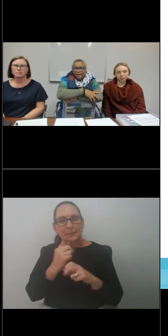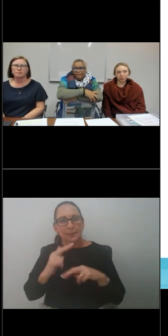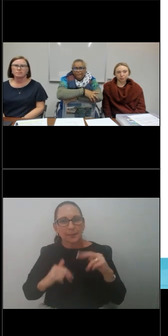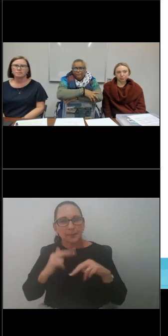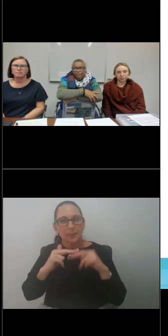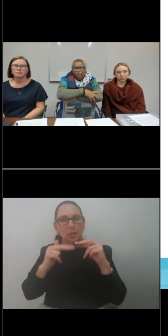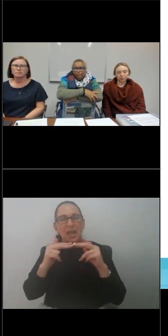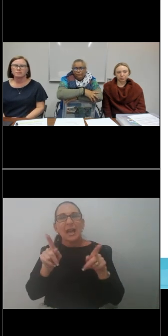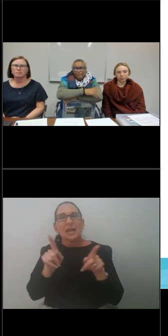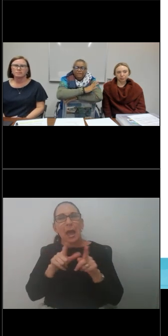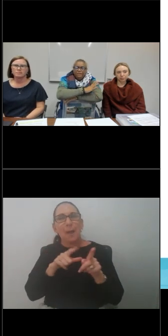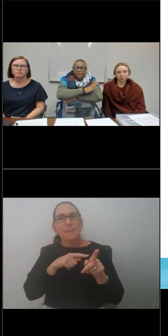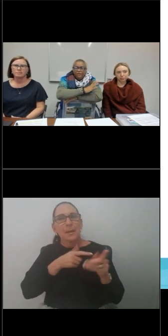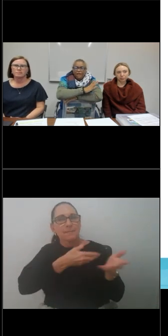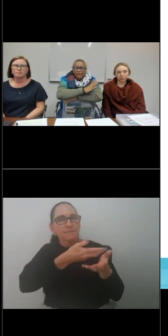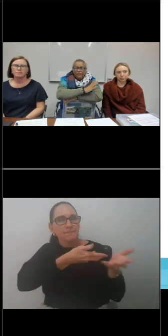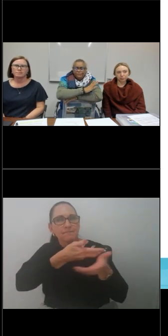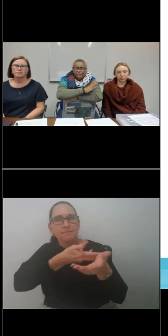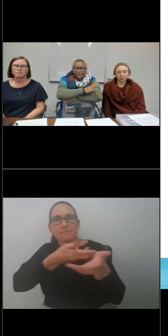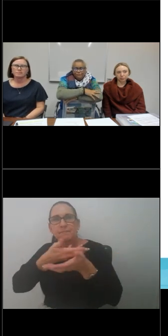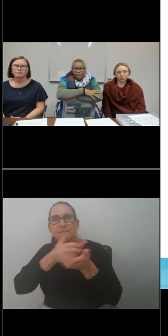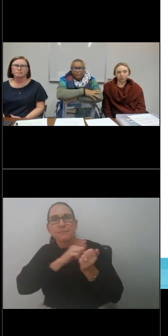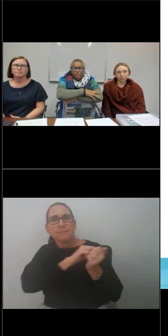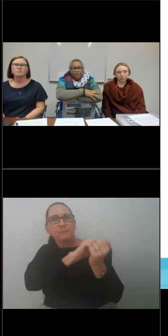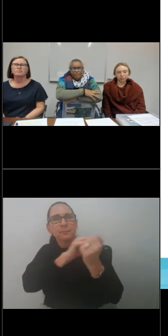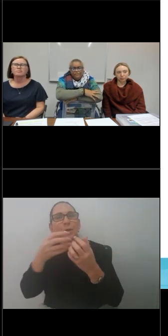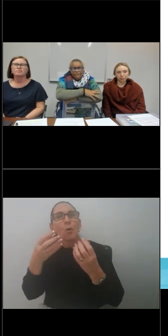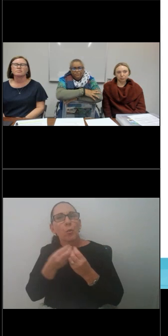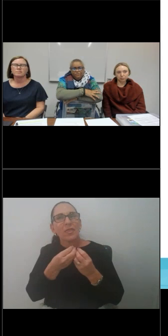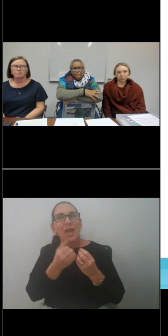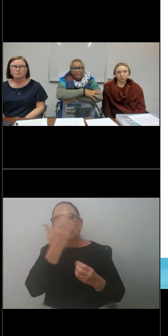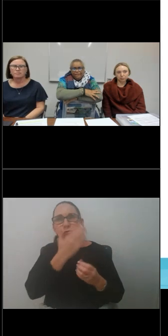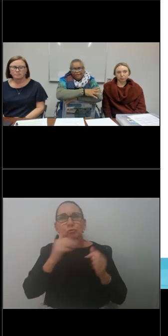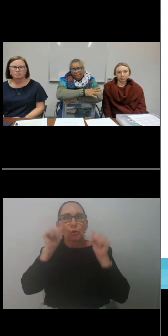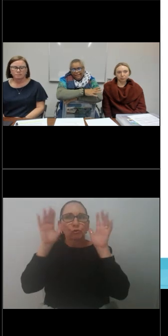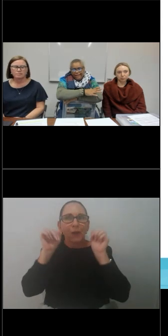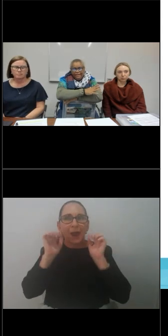um with Northern Territory Aboriginal Torres Strait Islander Legal Commission Legal Aid and